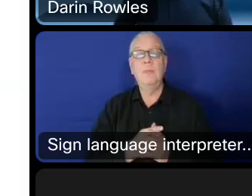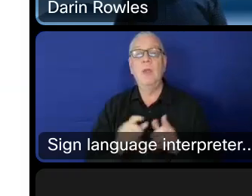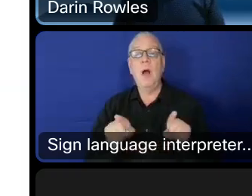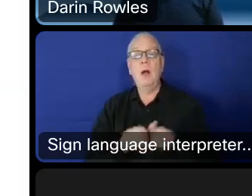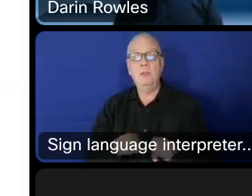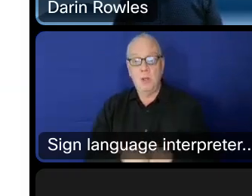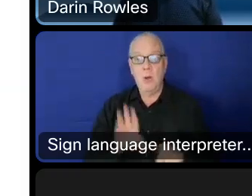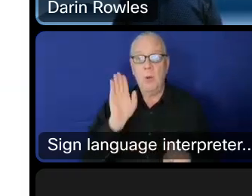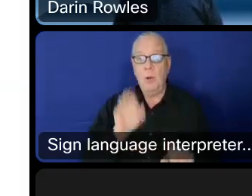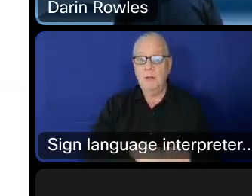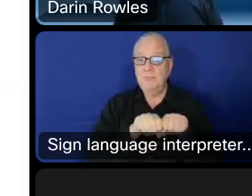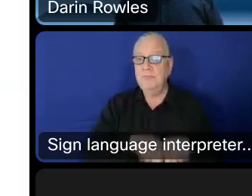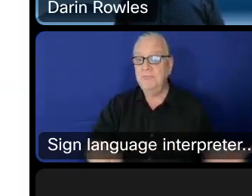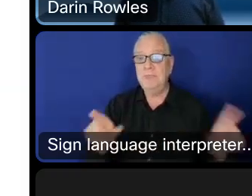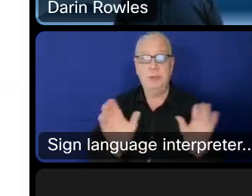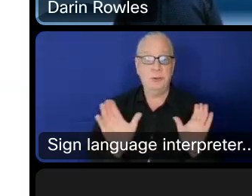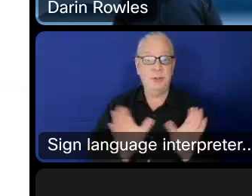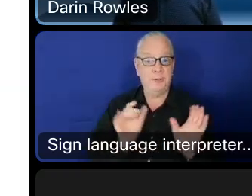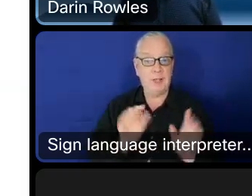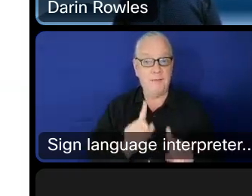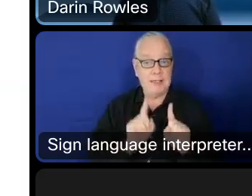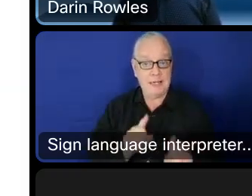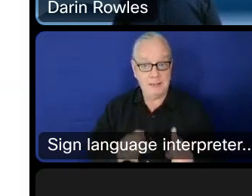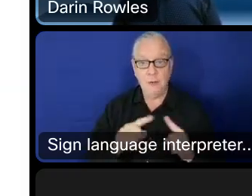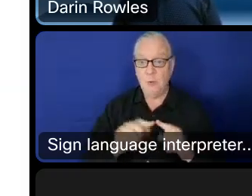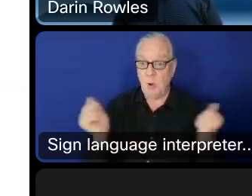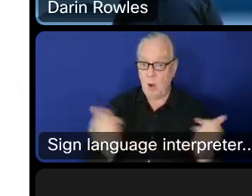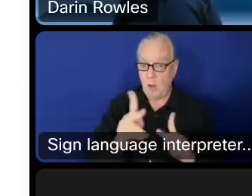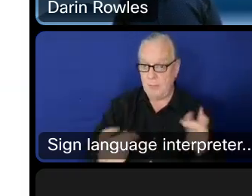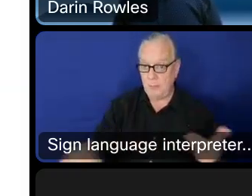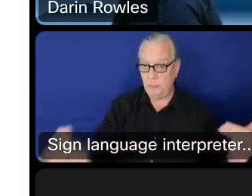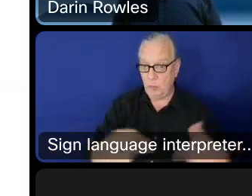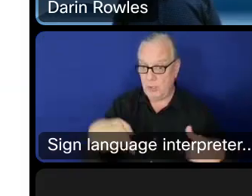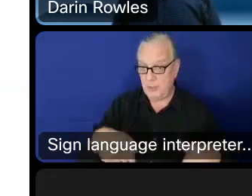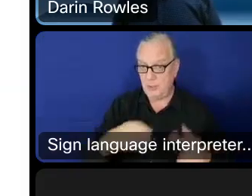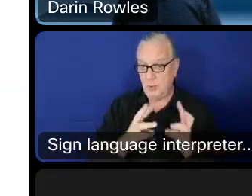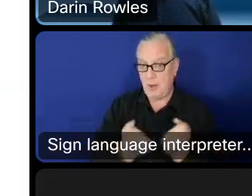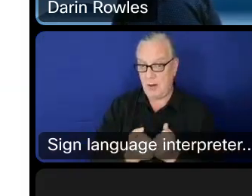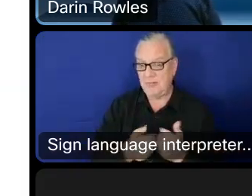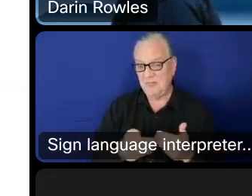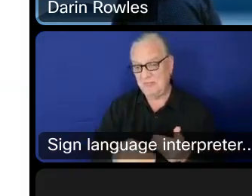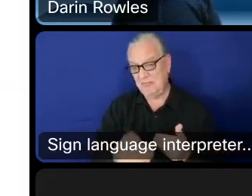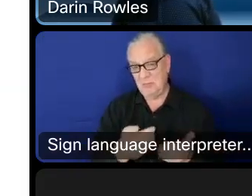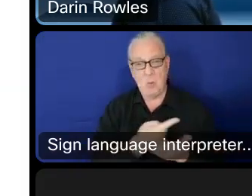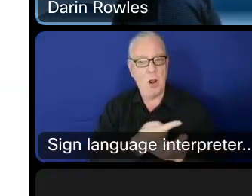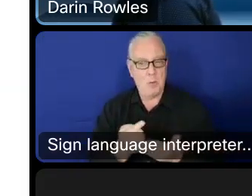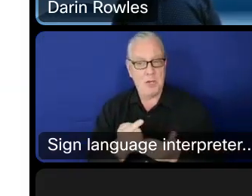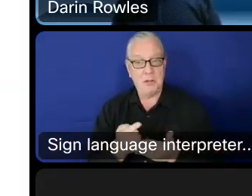be sending certificates of attendance to everyone who participated in today's webinar within a week. CEUs have been